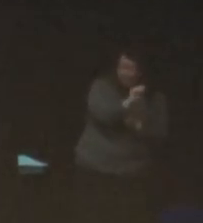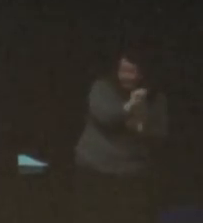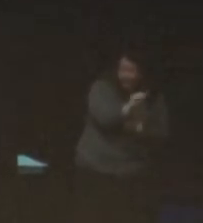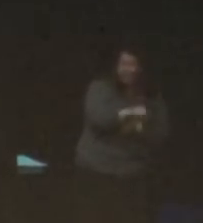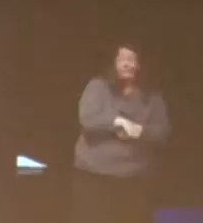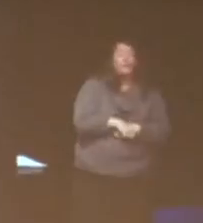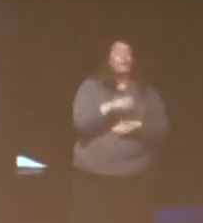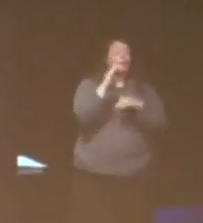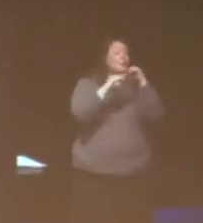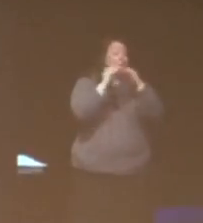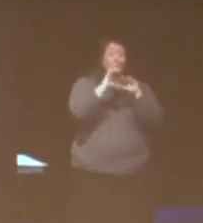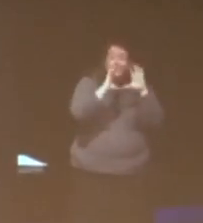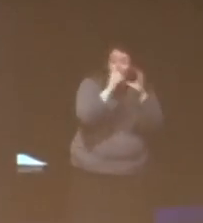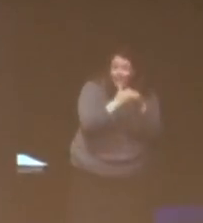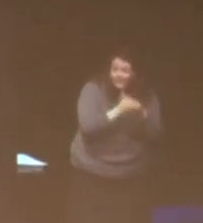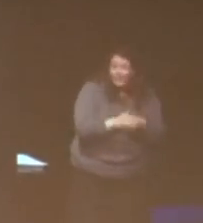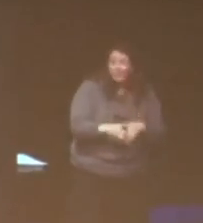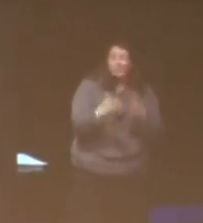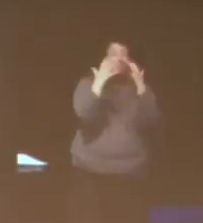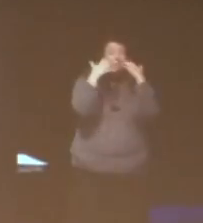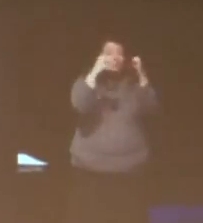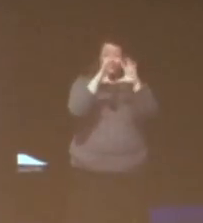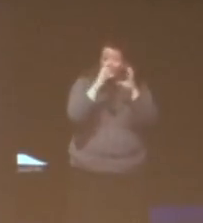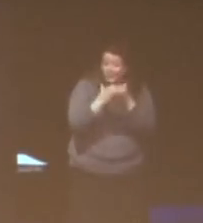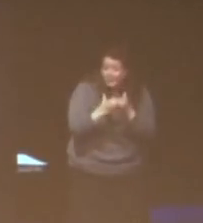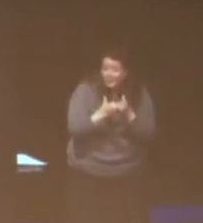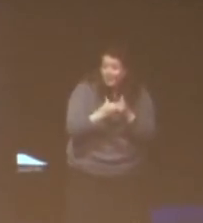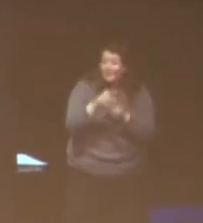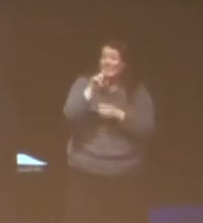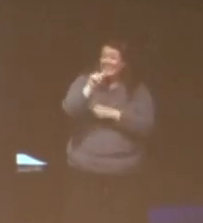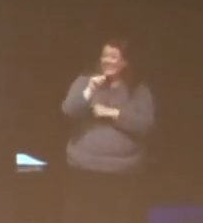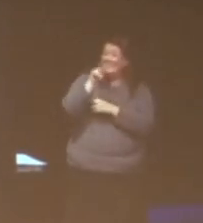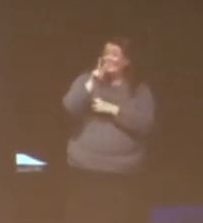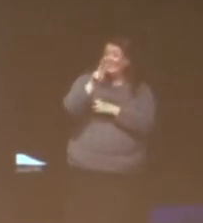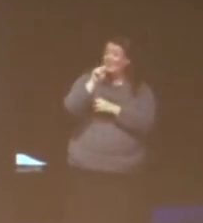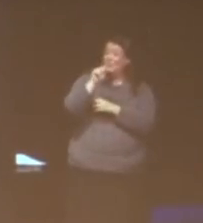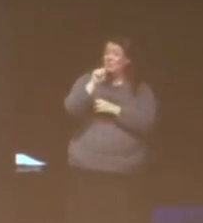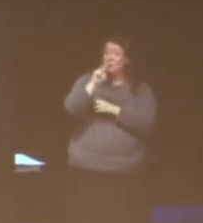so much. President Sbrega, as well, the facilities,